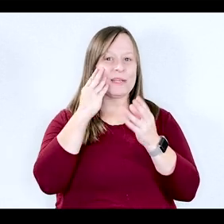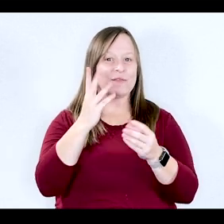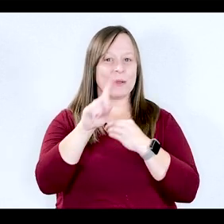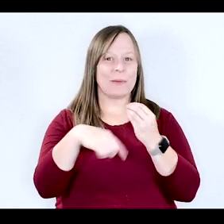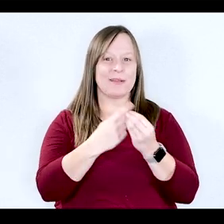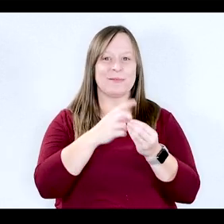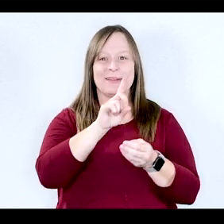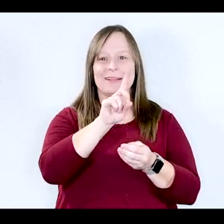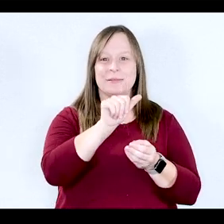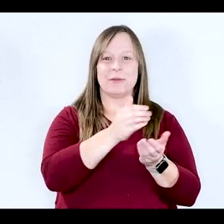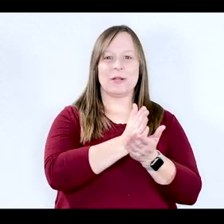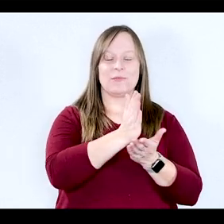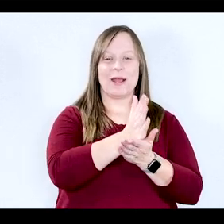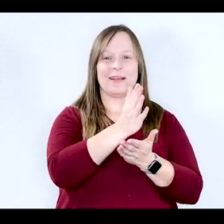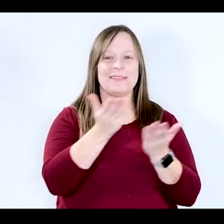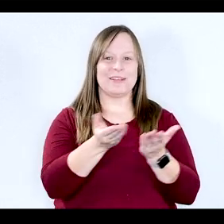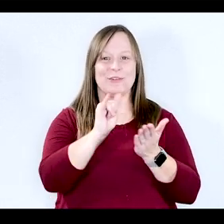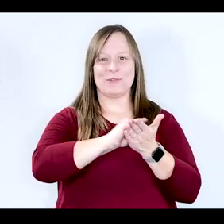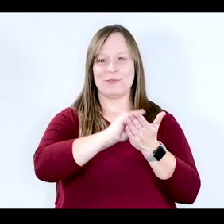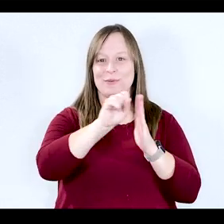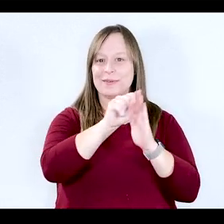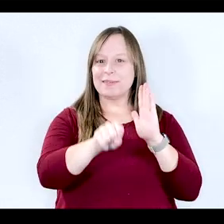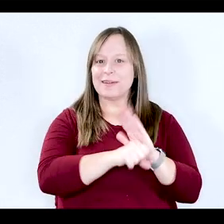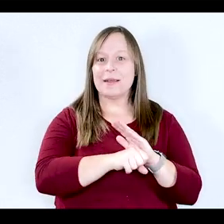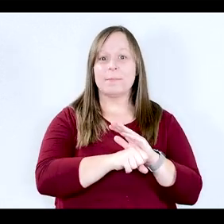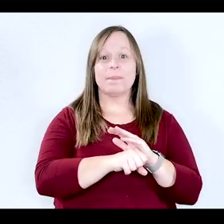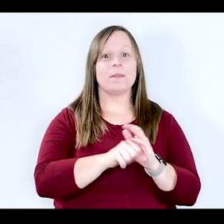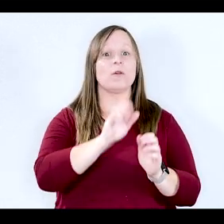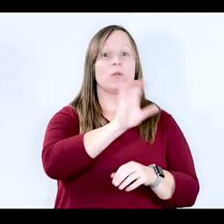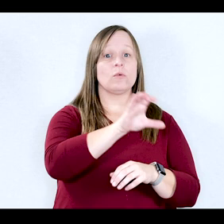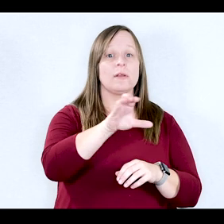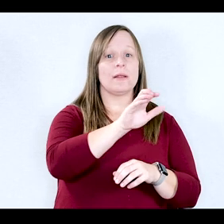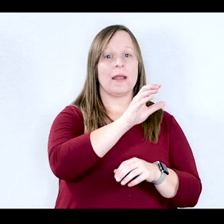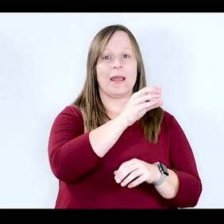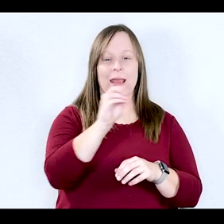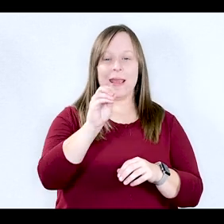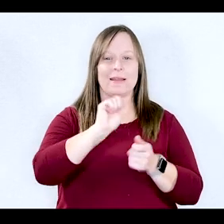on disability rights in the state of New York. The closed caption version of this